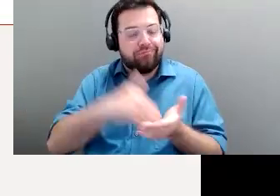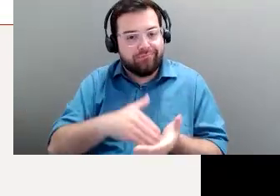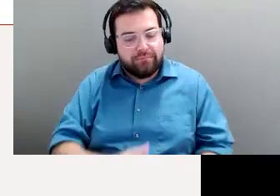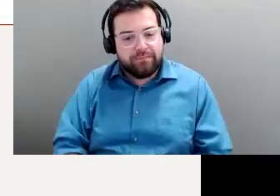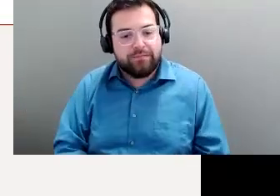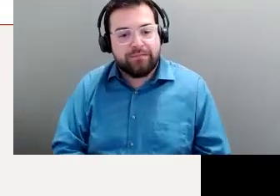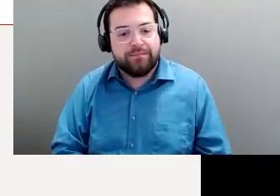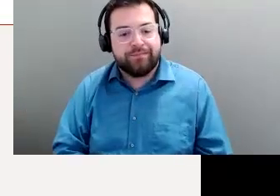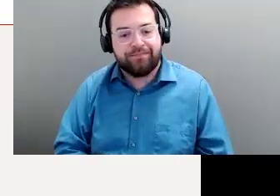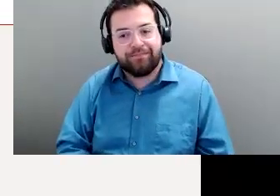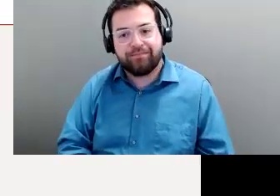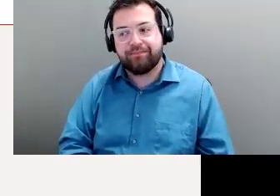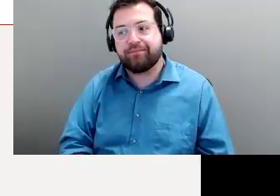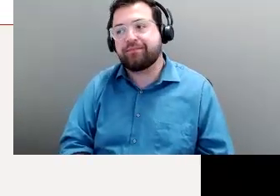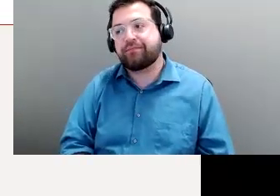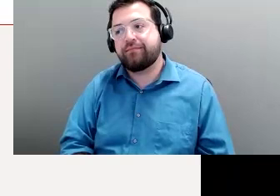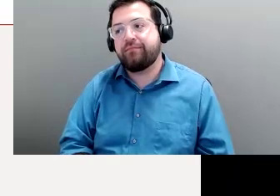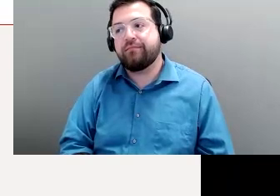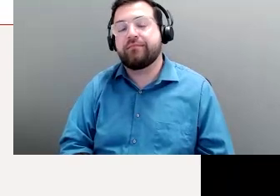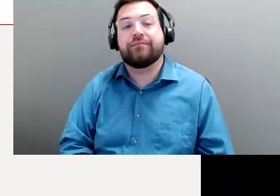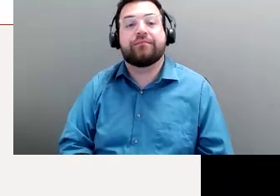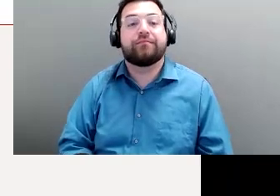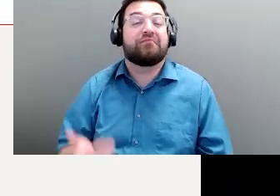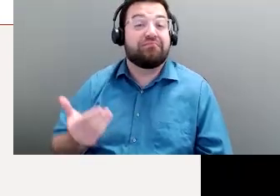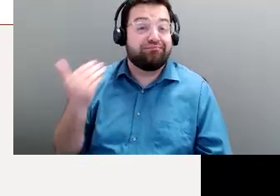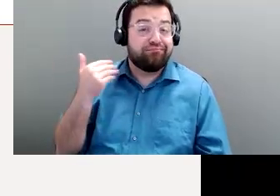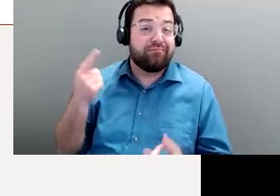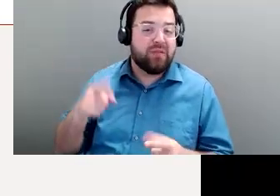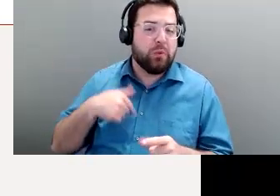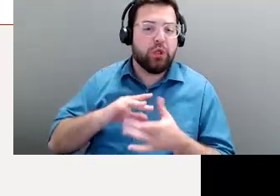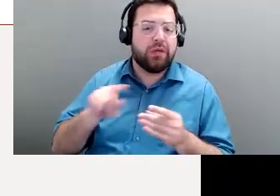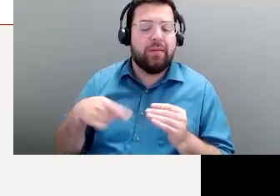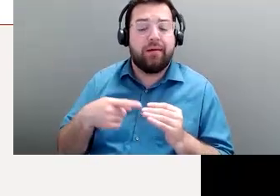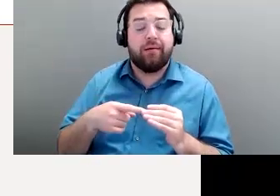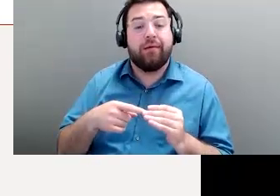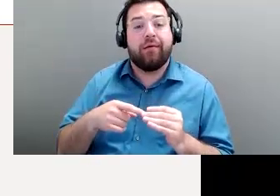We also mentioned the comment library. And so this little icon here is the comment